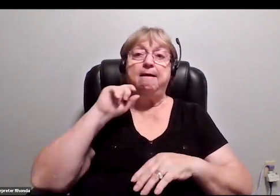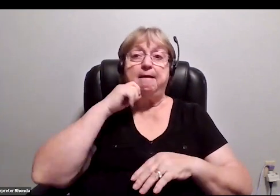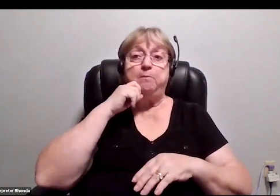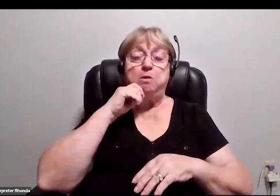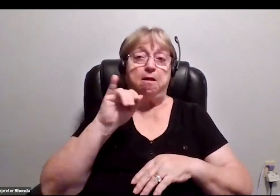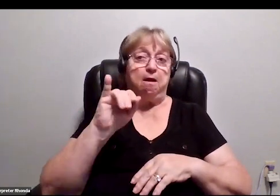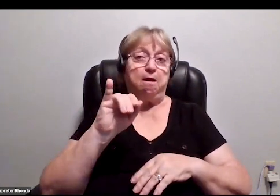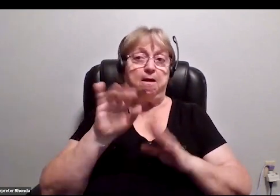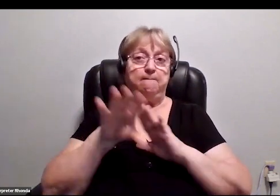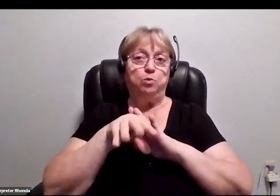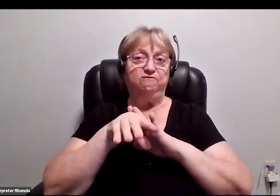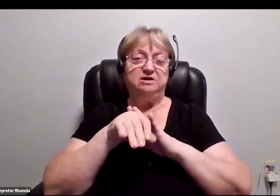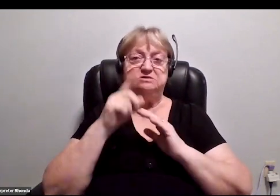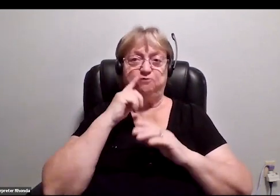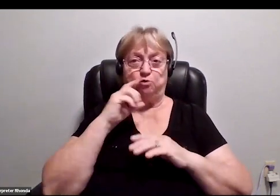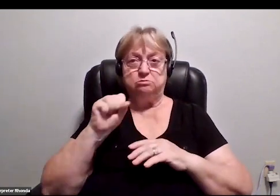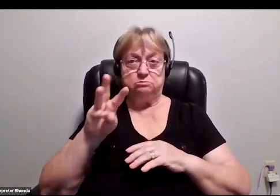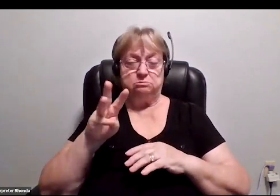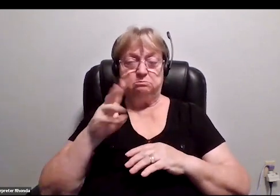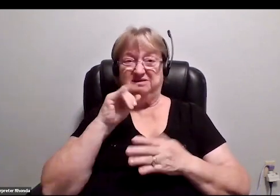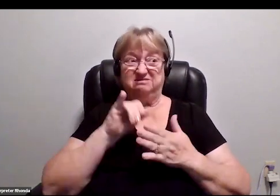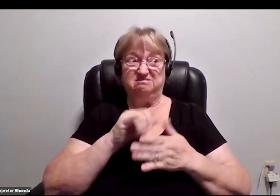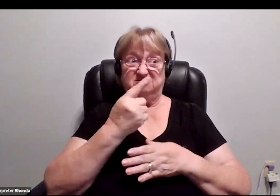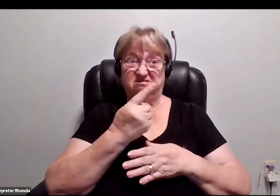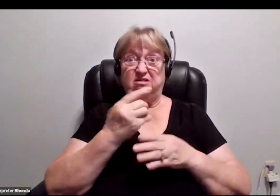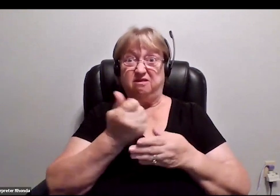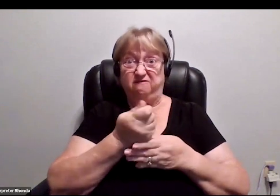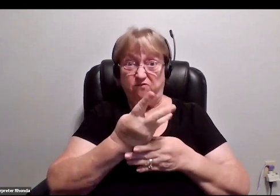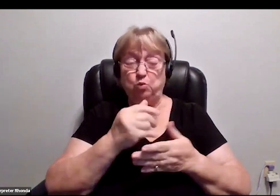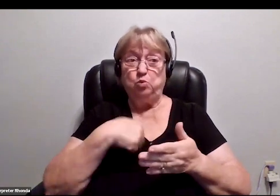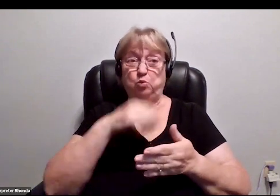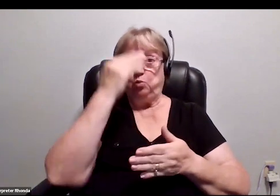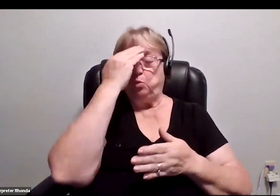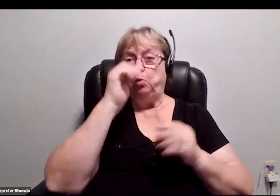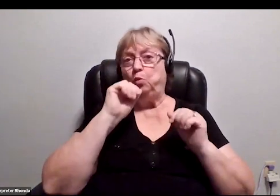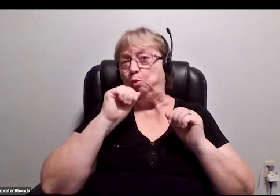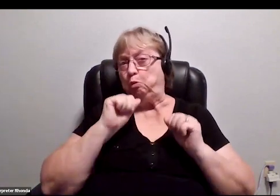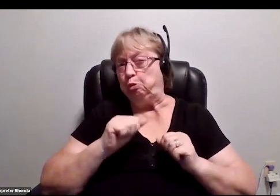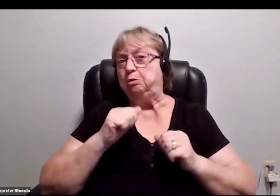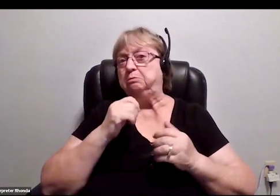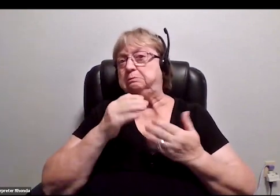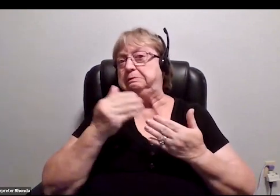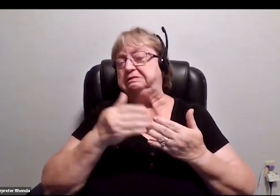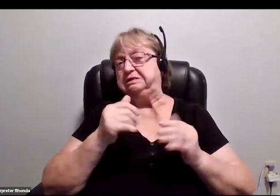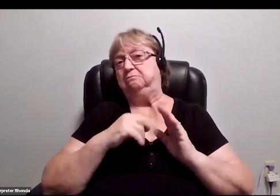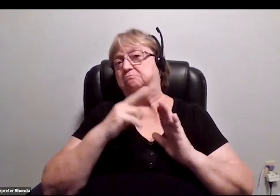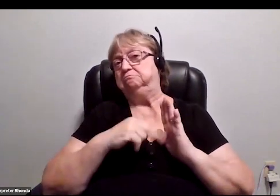because it was one of the few options available we knew of that was somewhat screen reader-friendly.